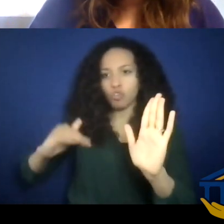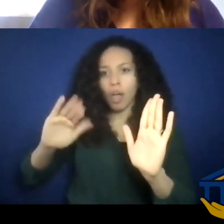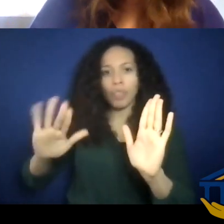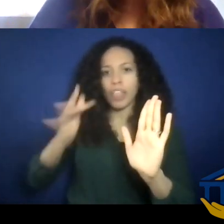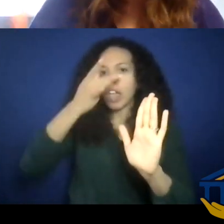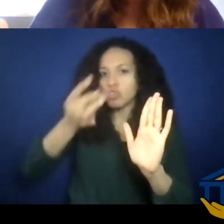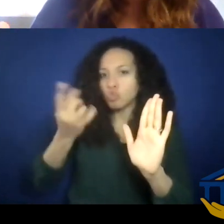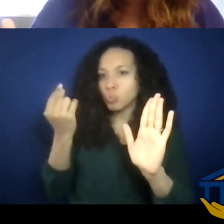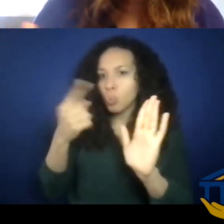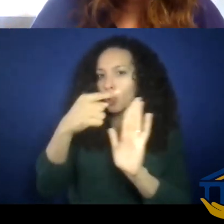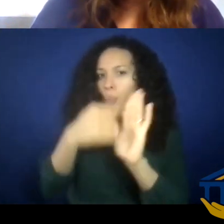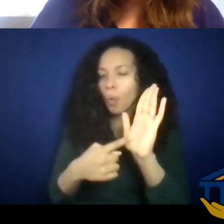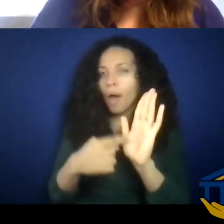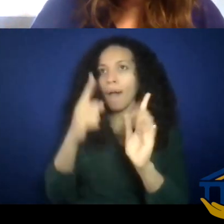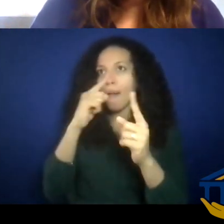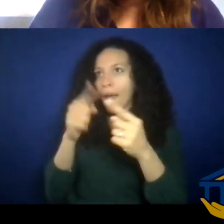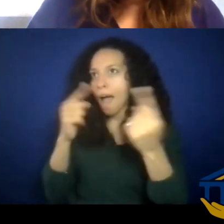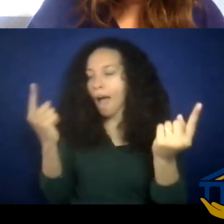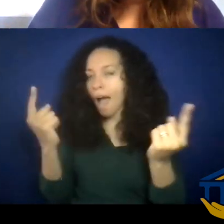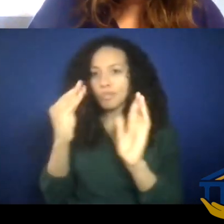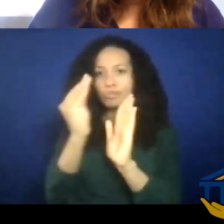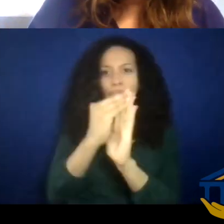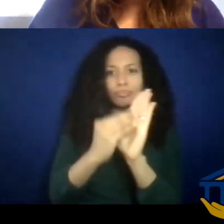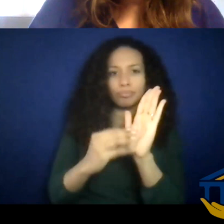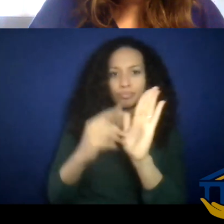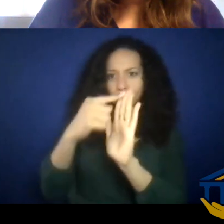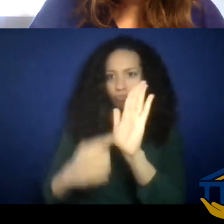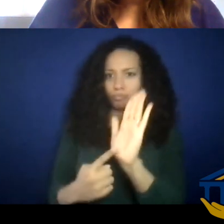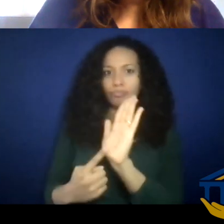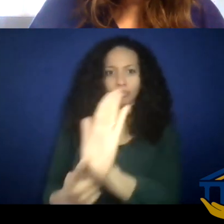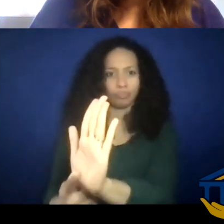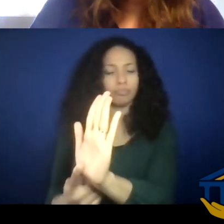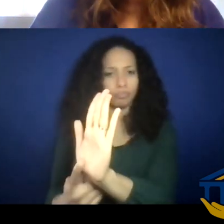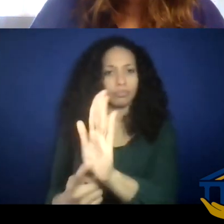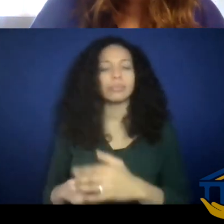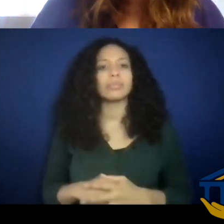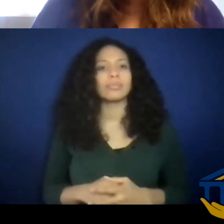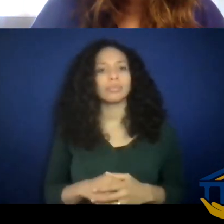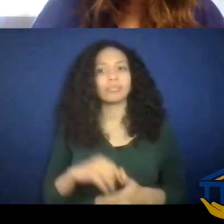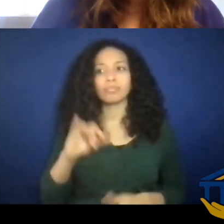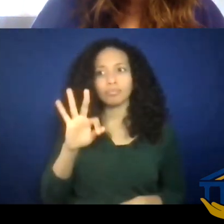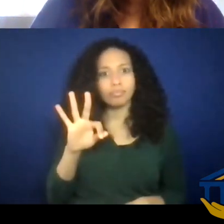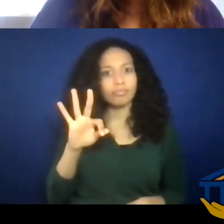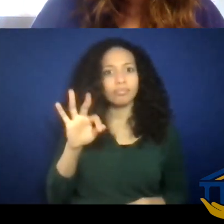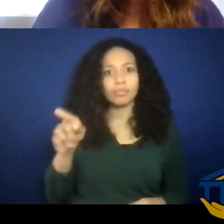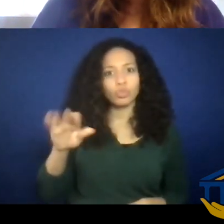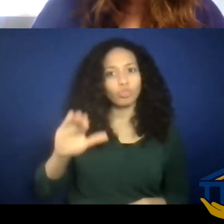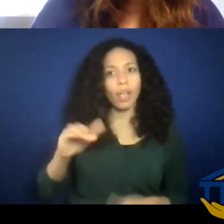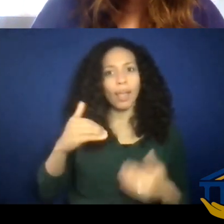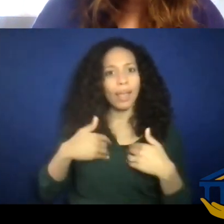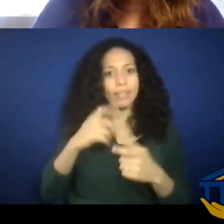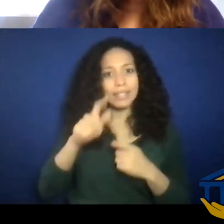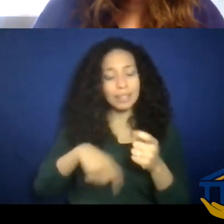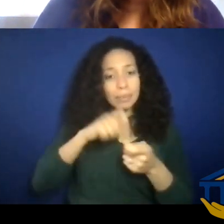any allergies or if they have any very specific strategies or accommodations